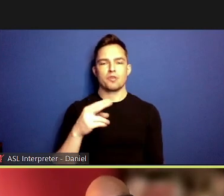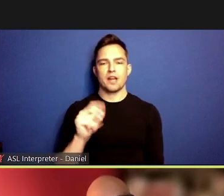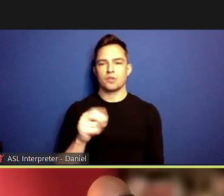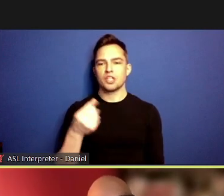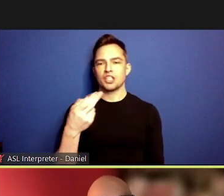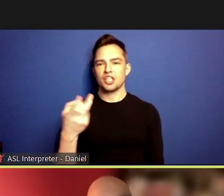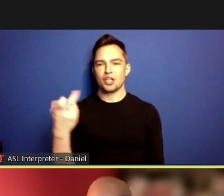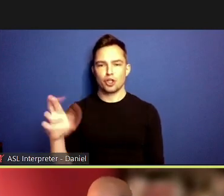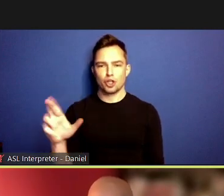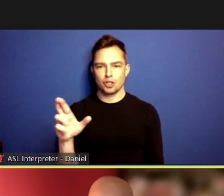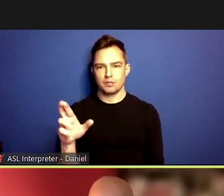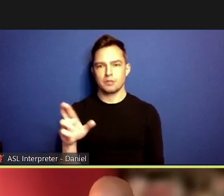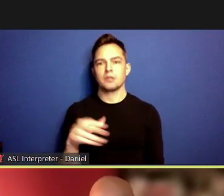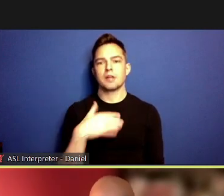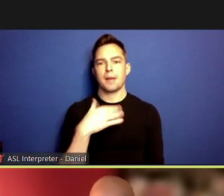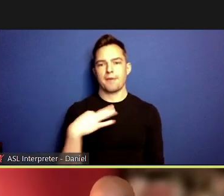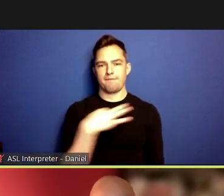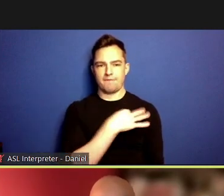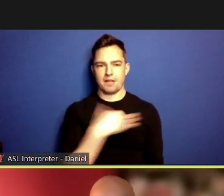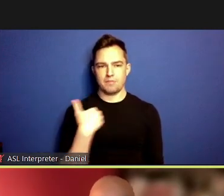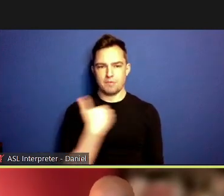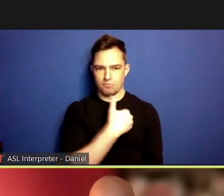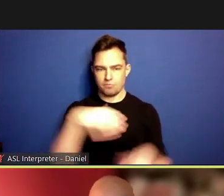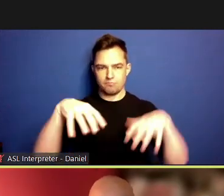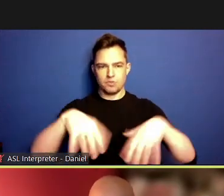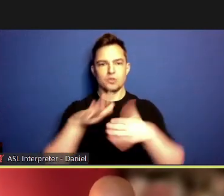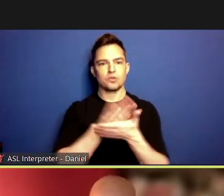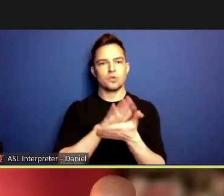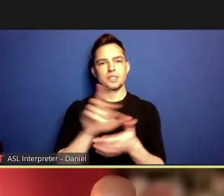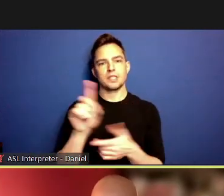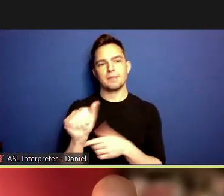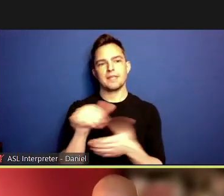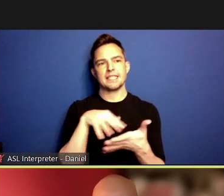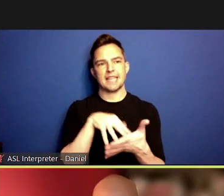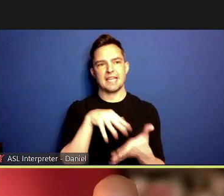and I'm a faculty member at the School of Disability Studies. I bring you greetings